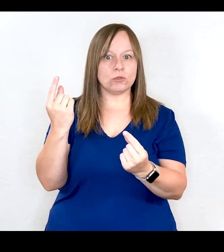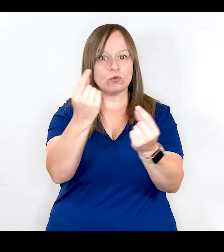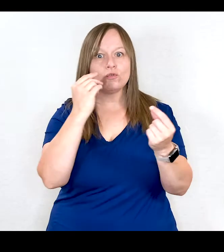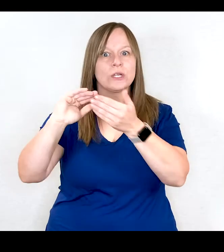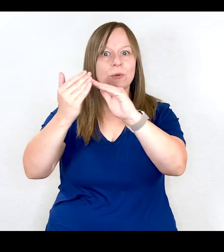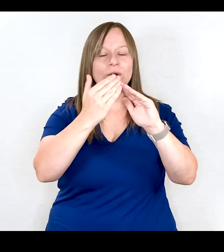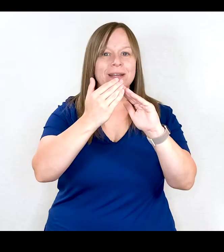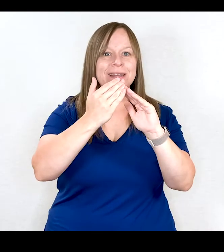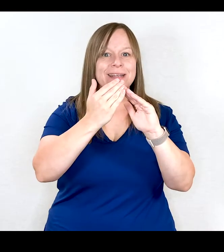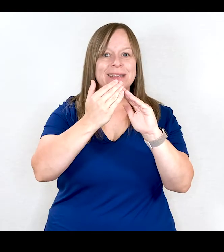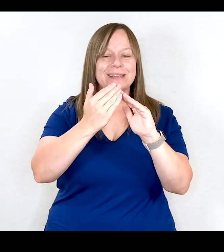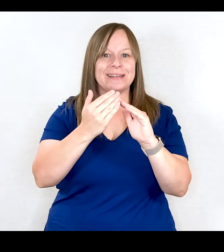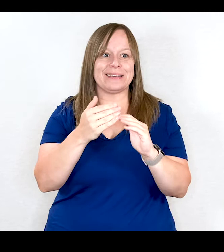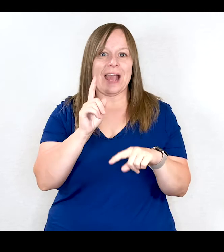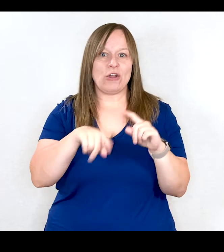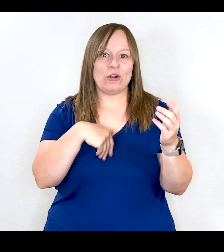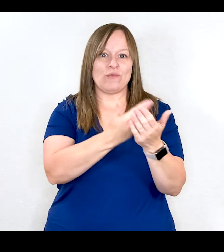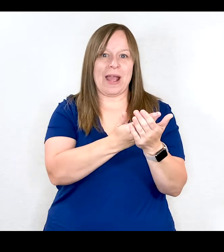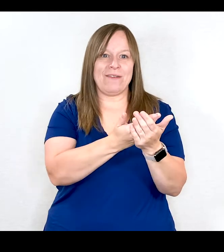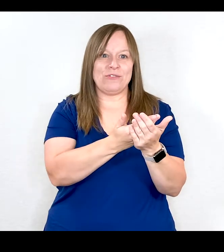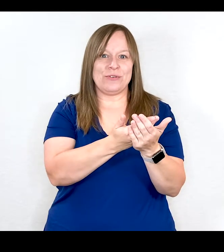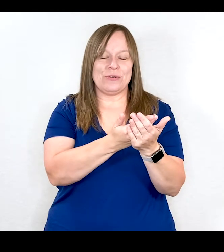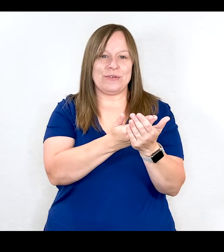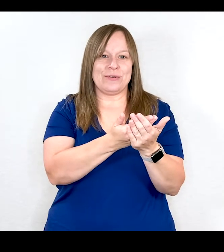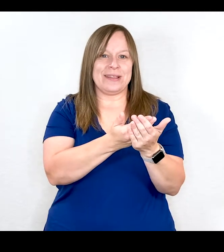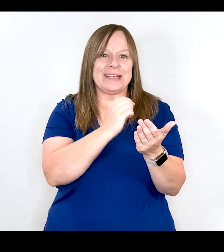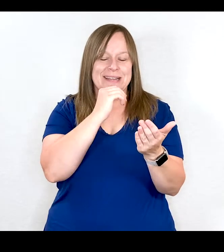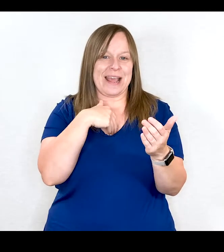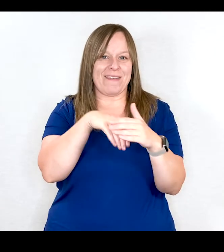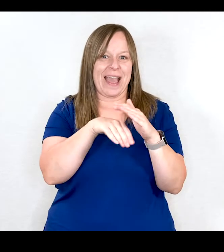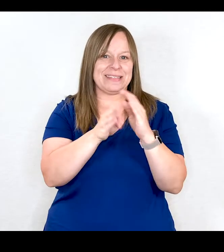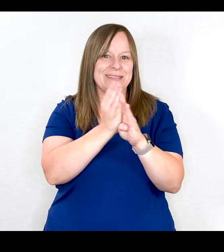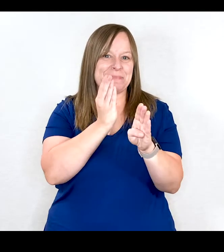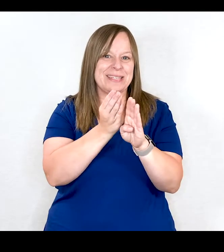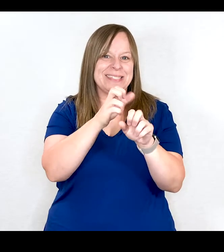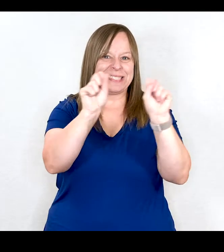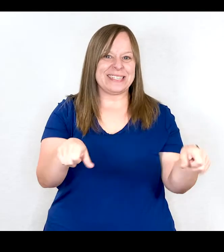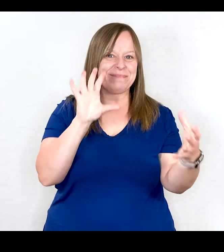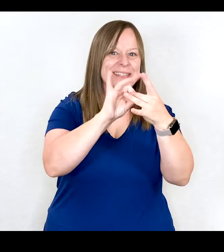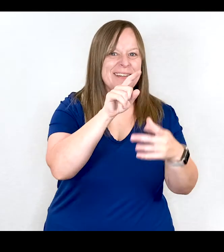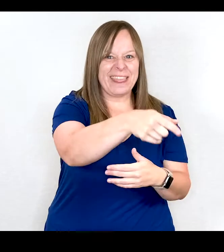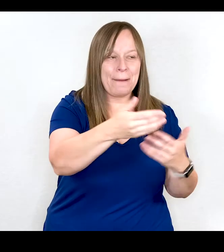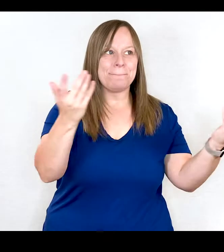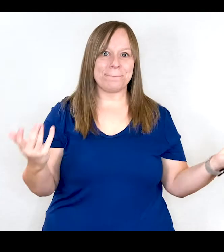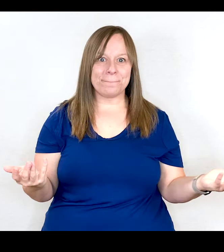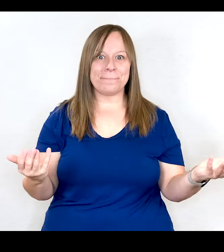involves being out in the community. And there were simply areas I couldn't get to because I didn't have access to independent transportation.